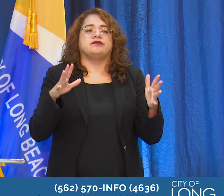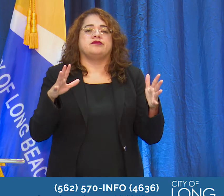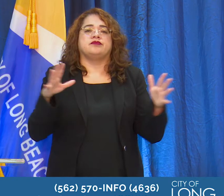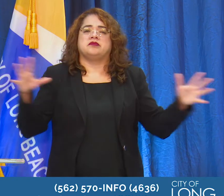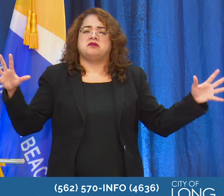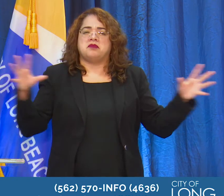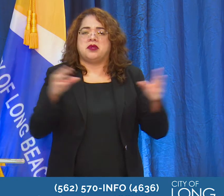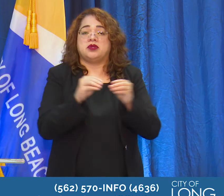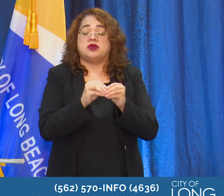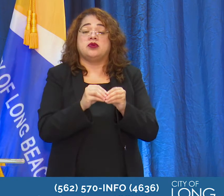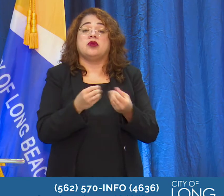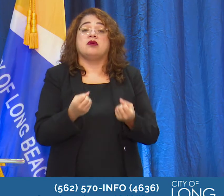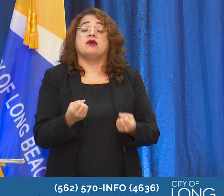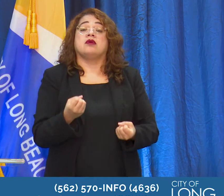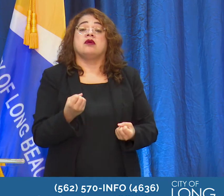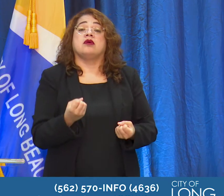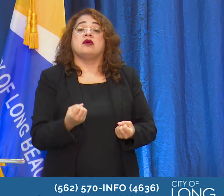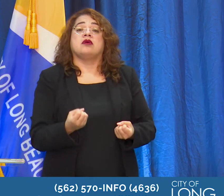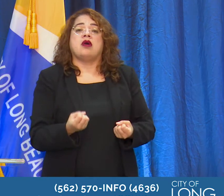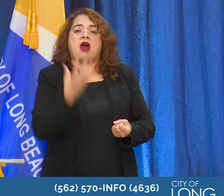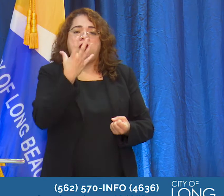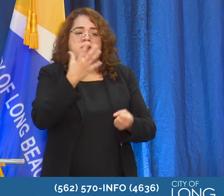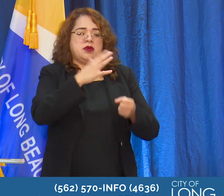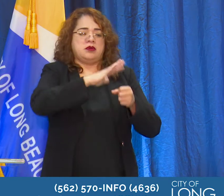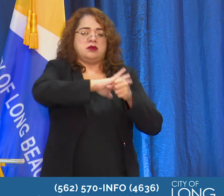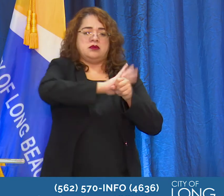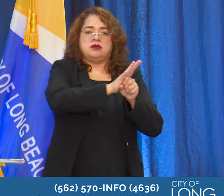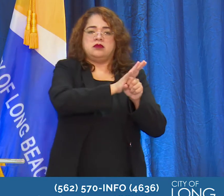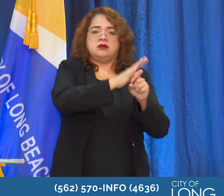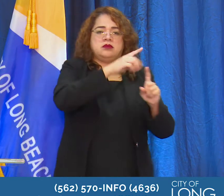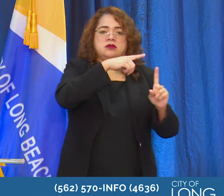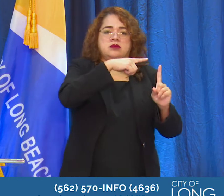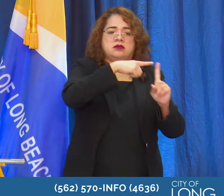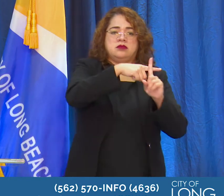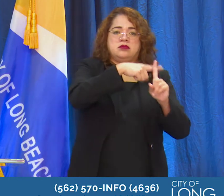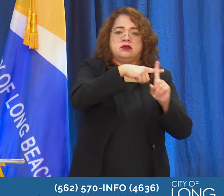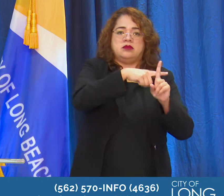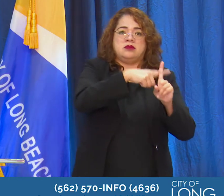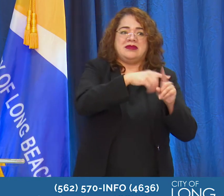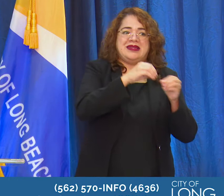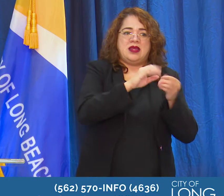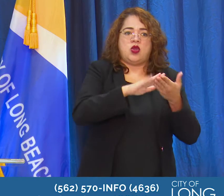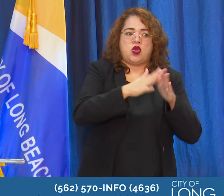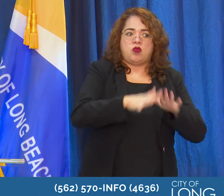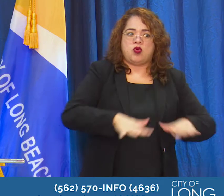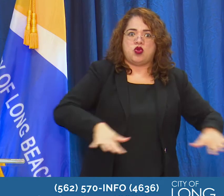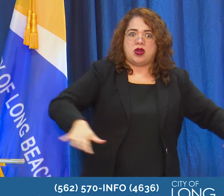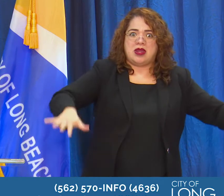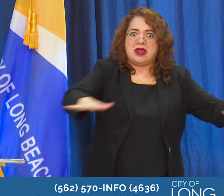prevalent COVID-19 infection is in your community. The